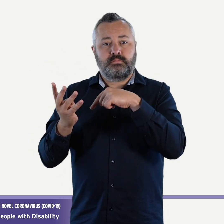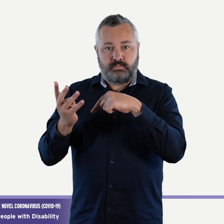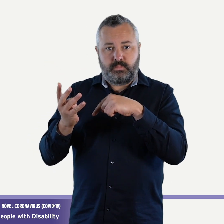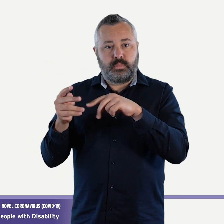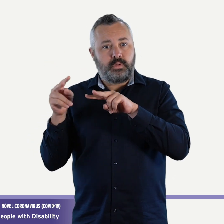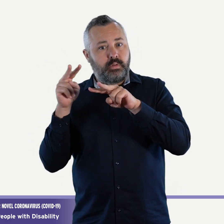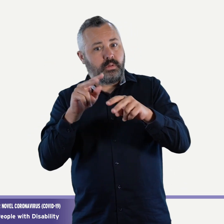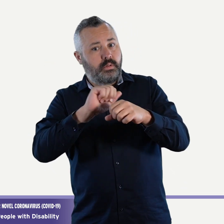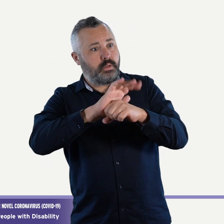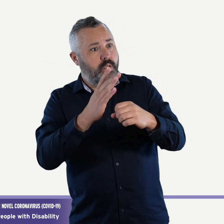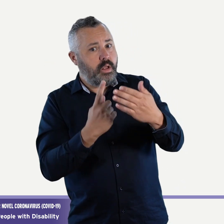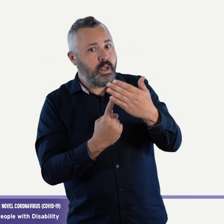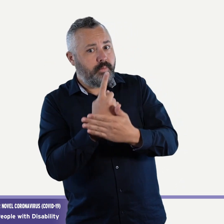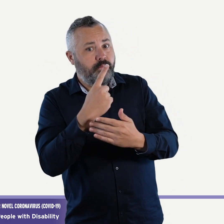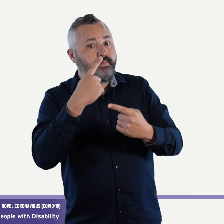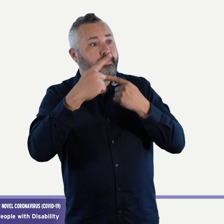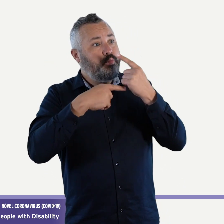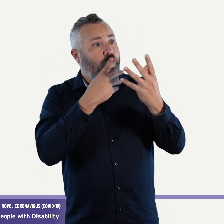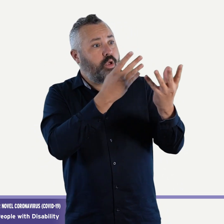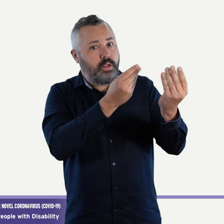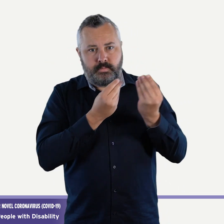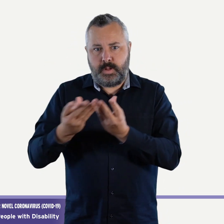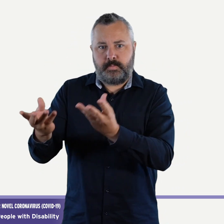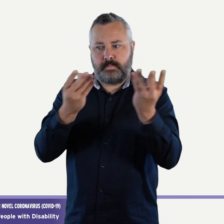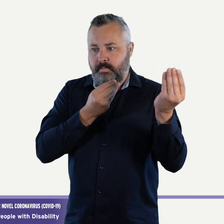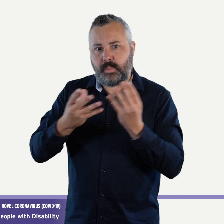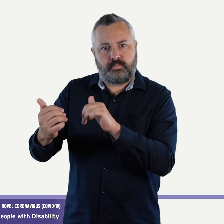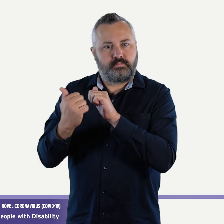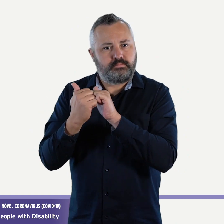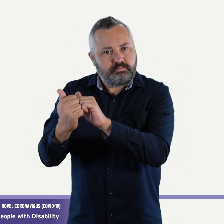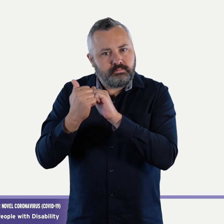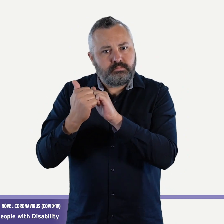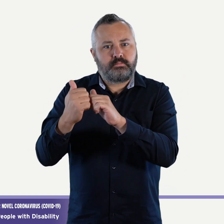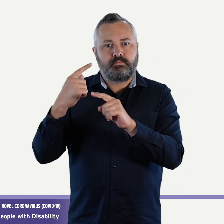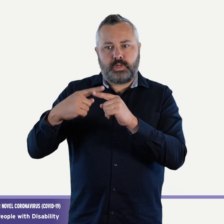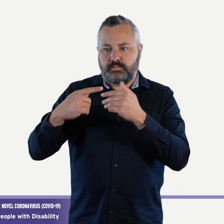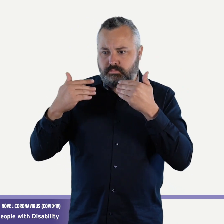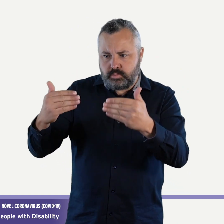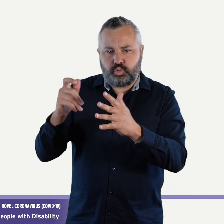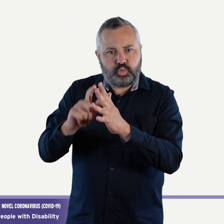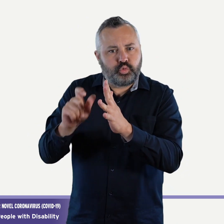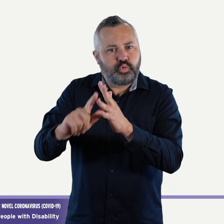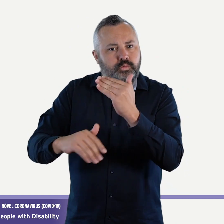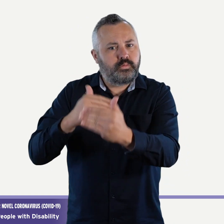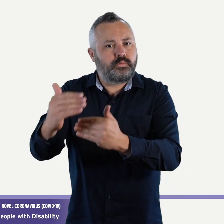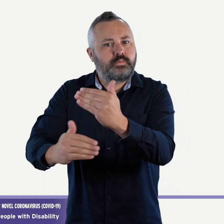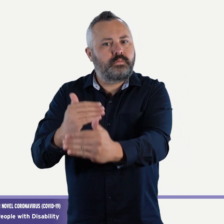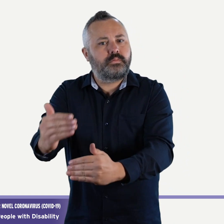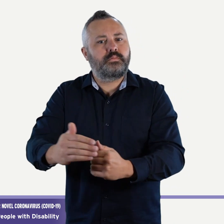carers and support workers in relation to COVID-19.